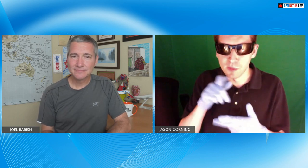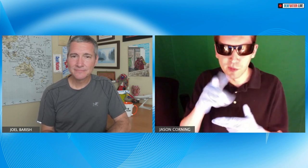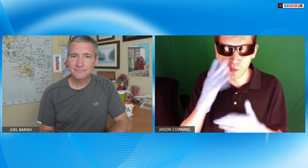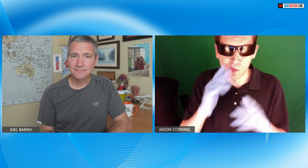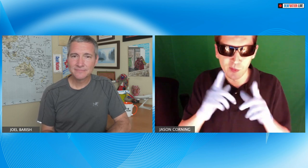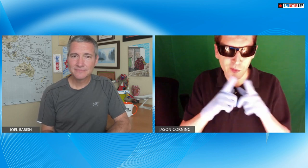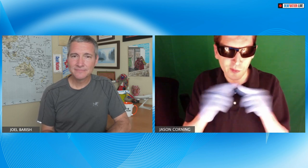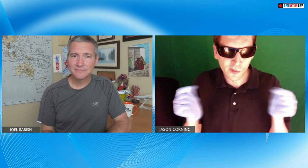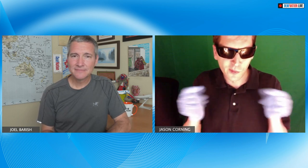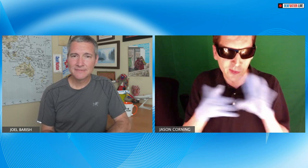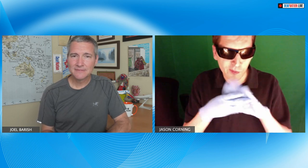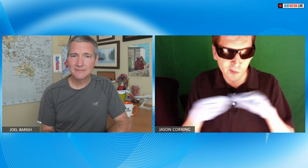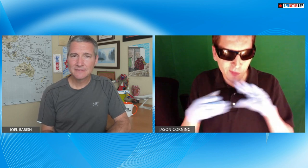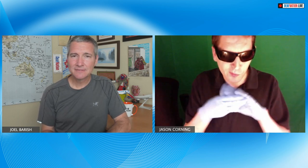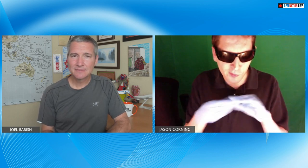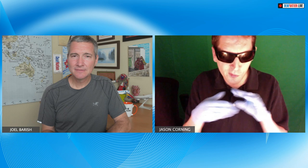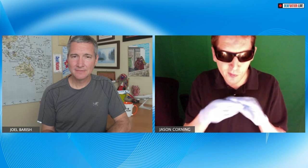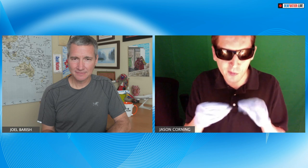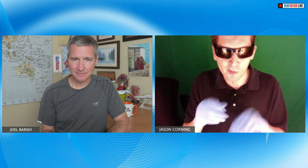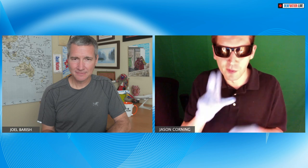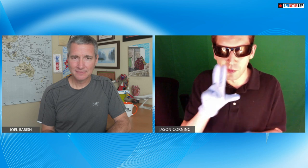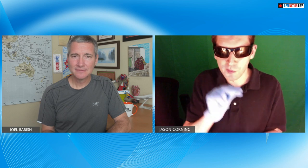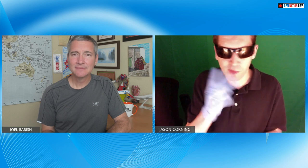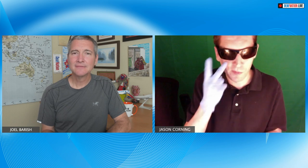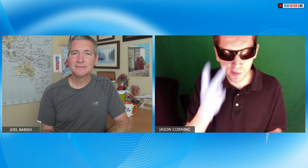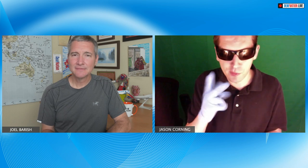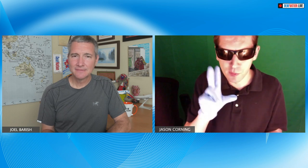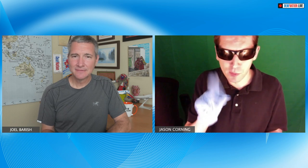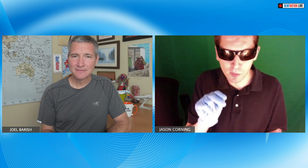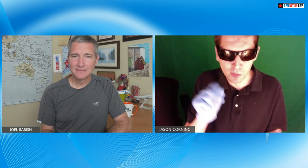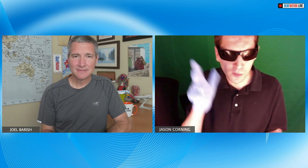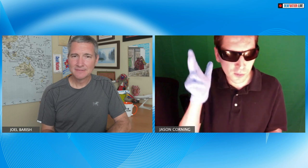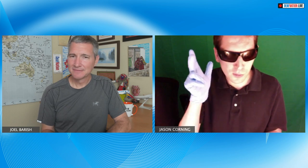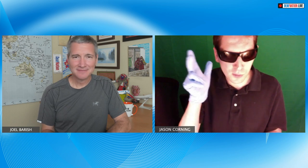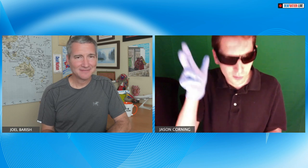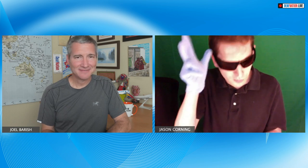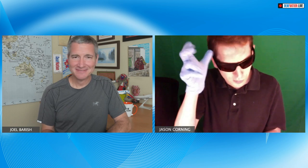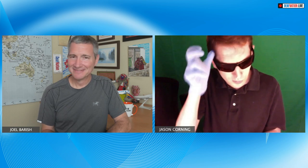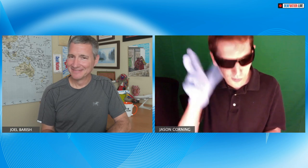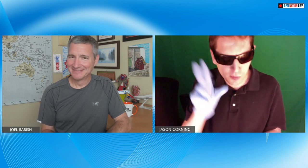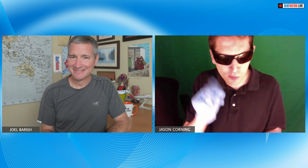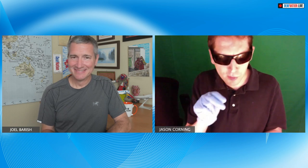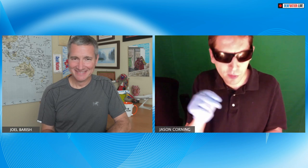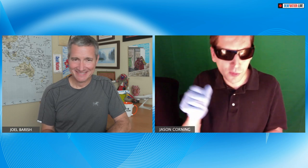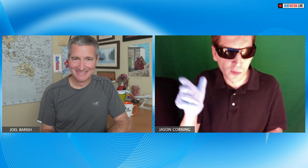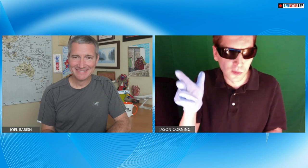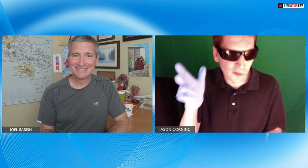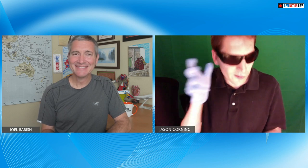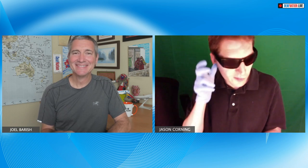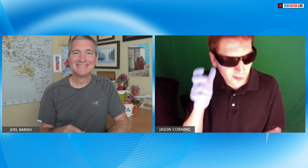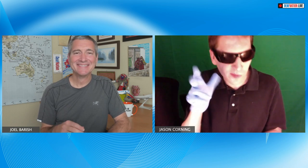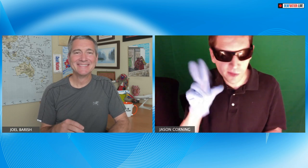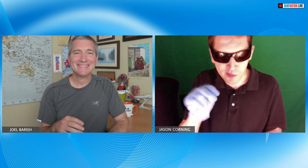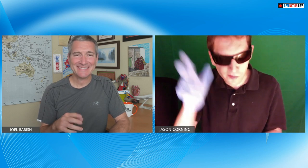It is from a Japanese story "see no evil, hear no evil, speak no evil”